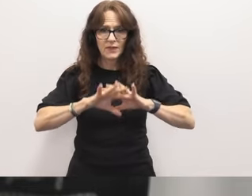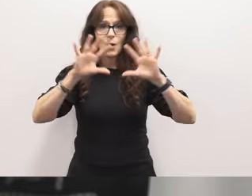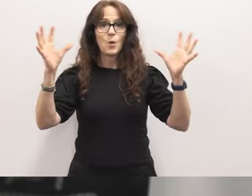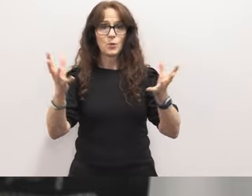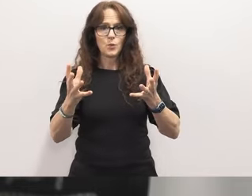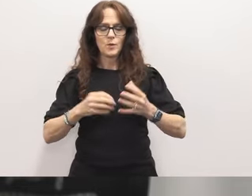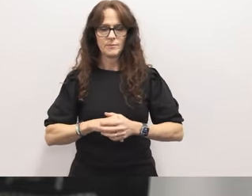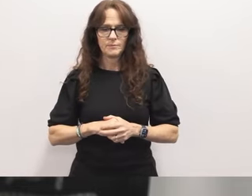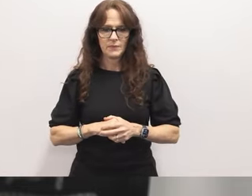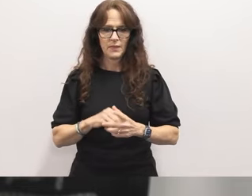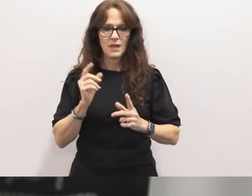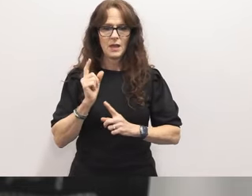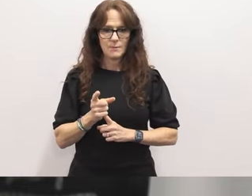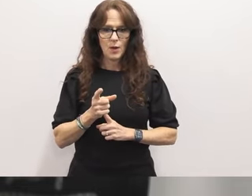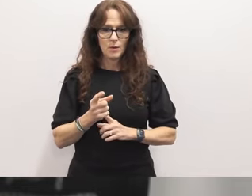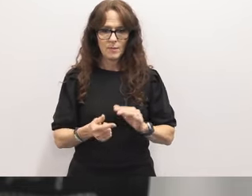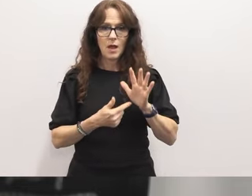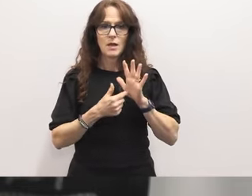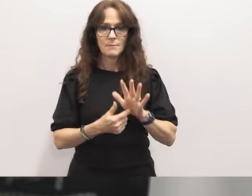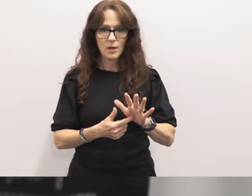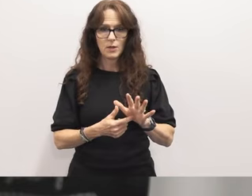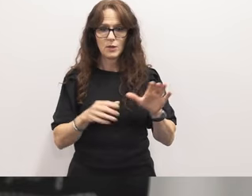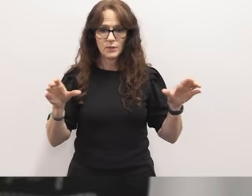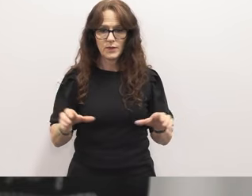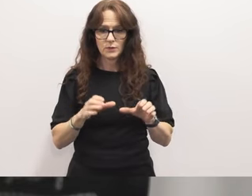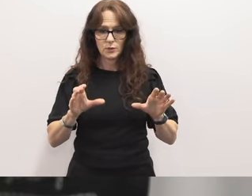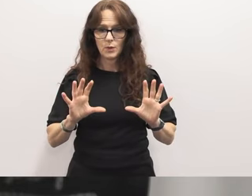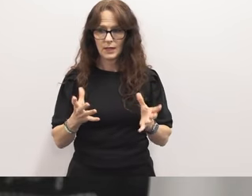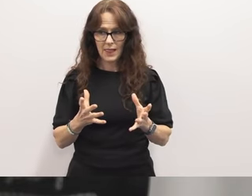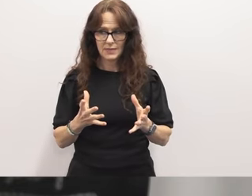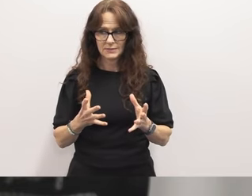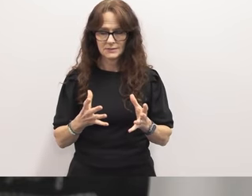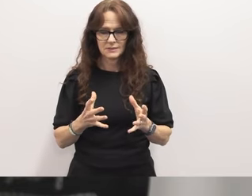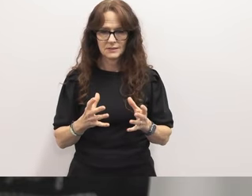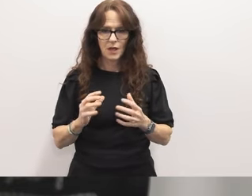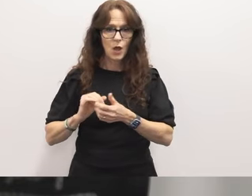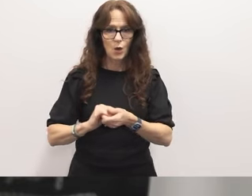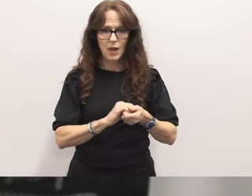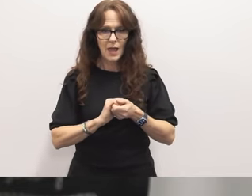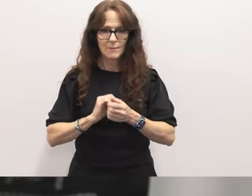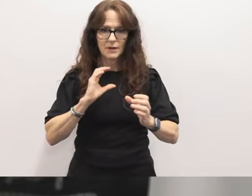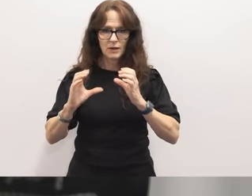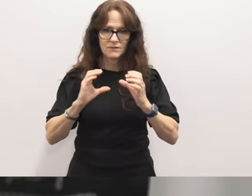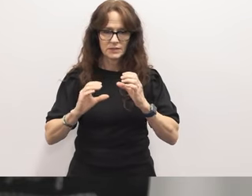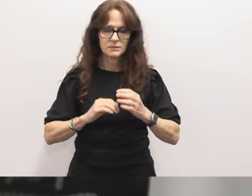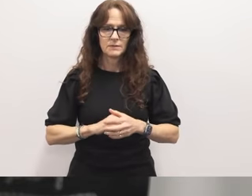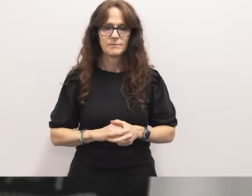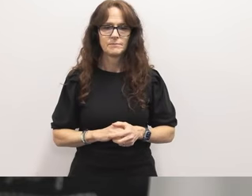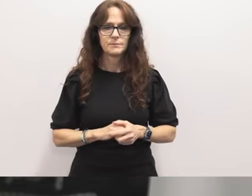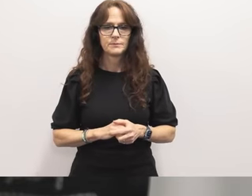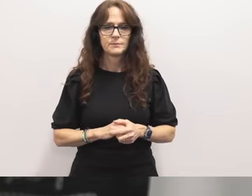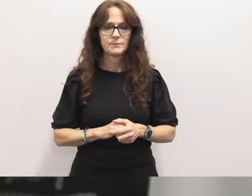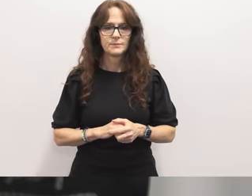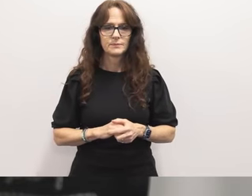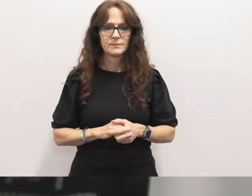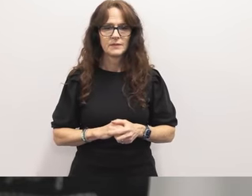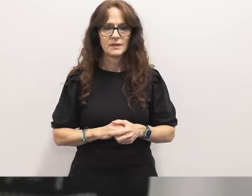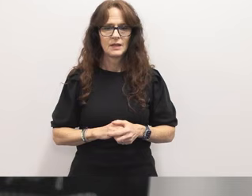So at that moment, I'm modeling again what they can do in their class for collaborative conversations. So I said to them,